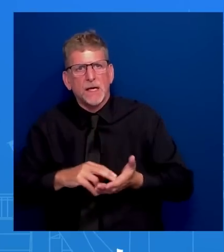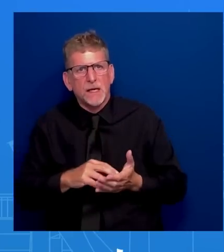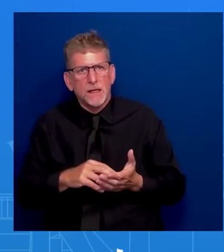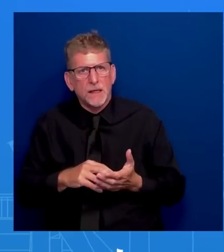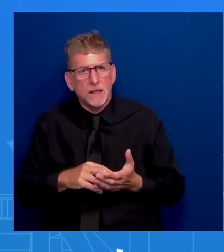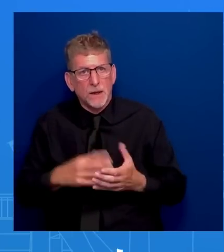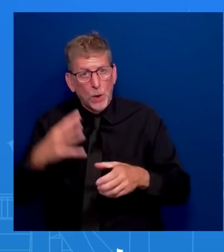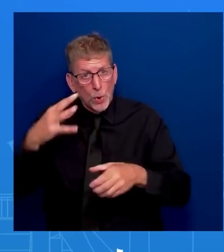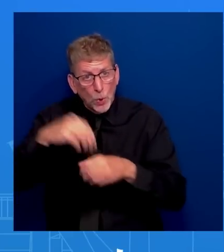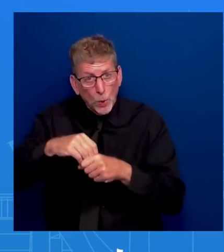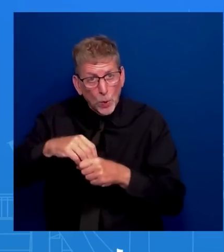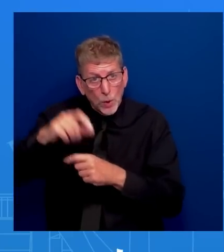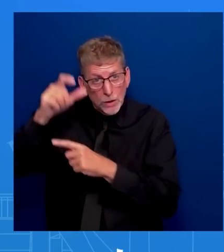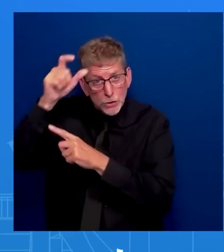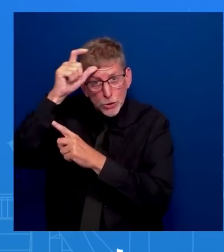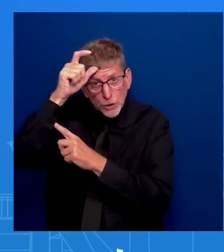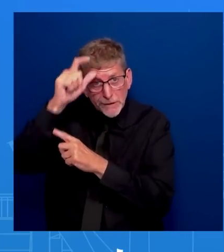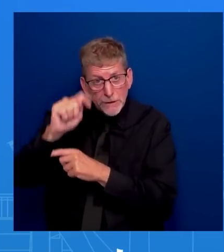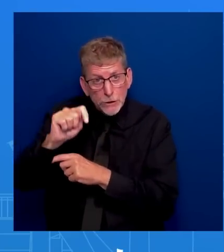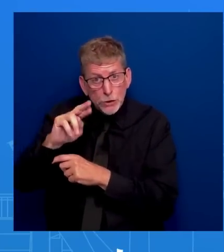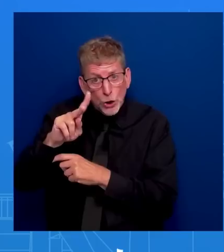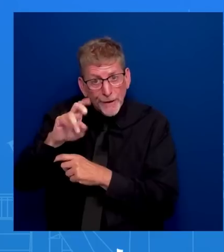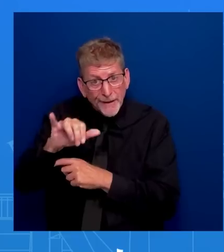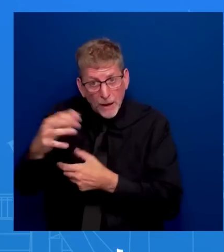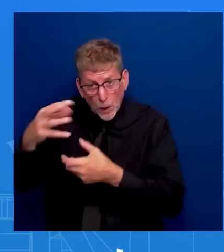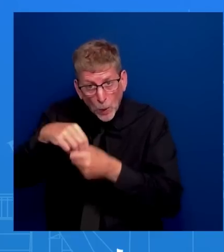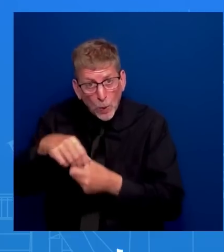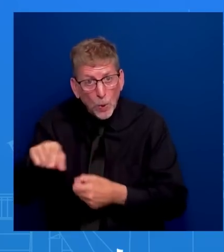is his strong support, clearly, from --